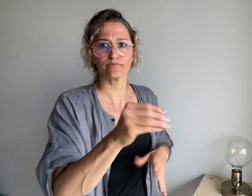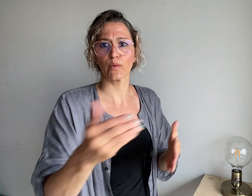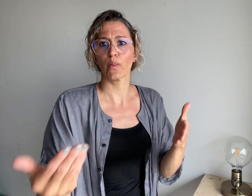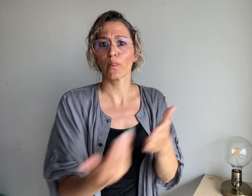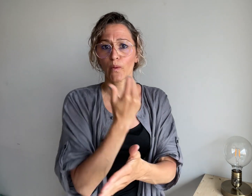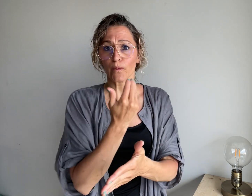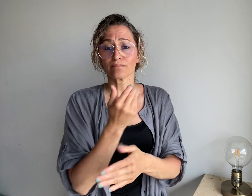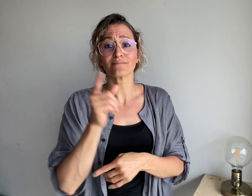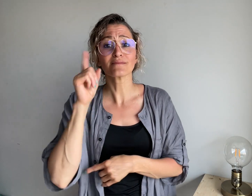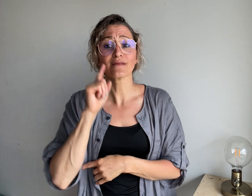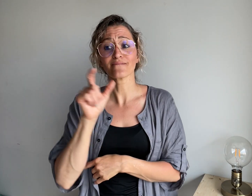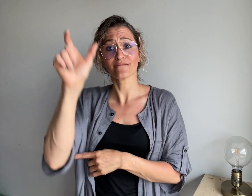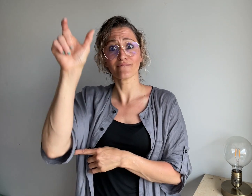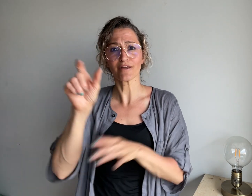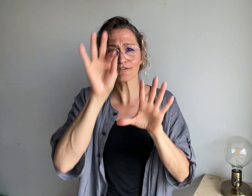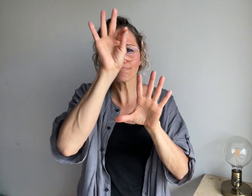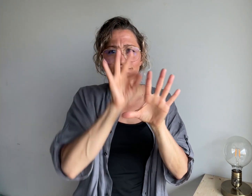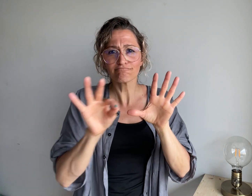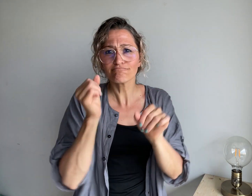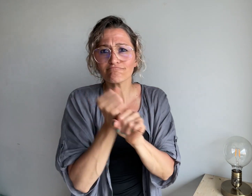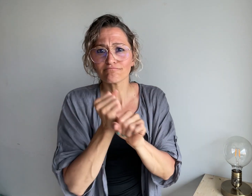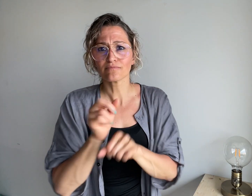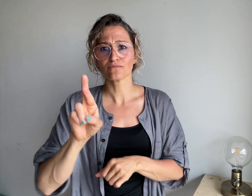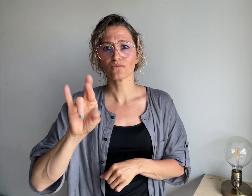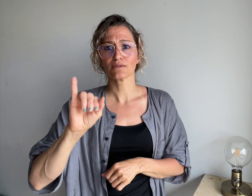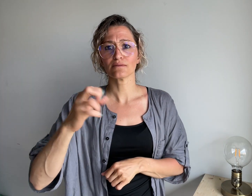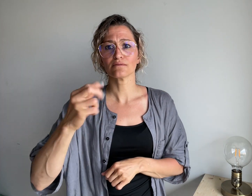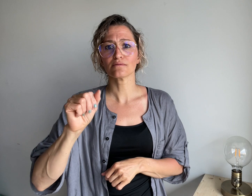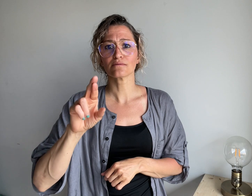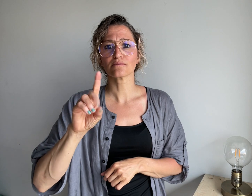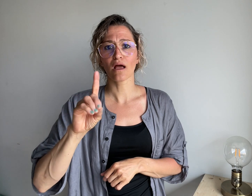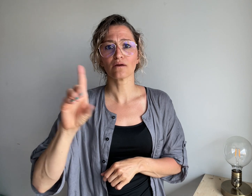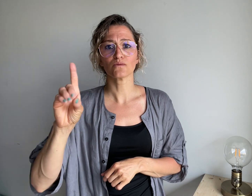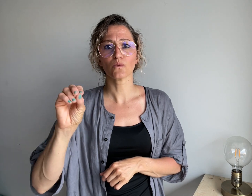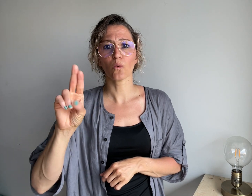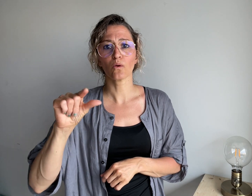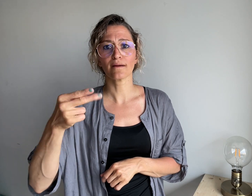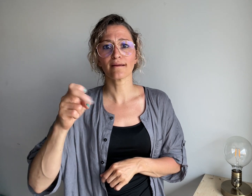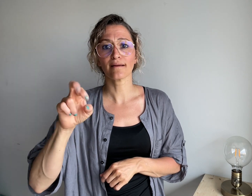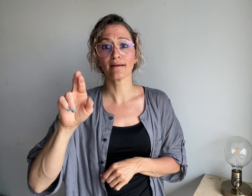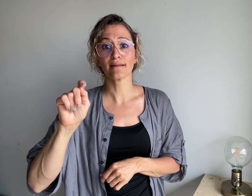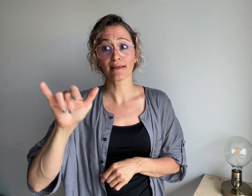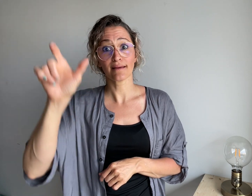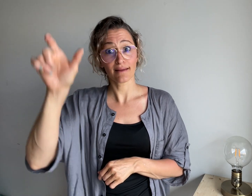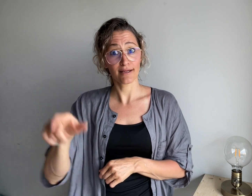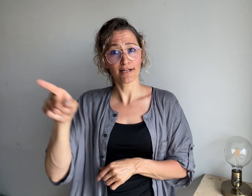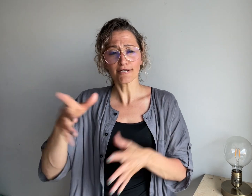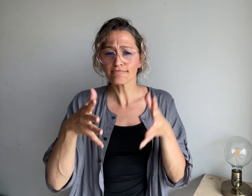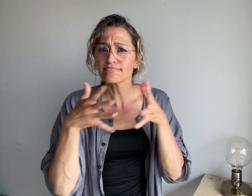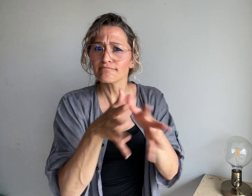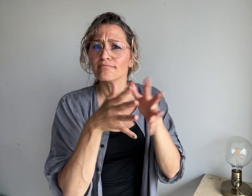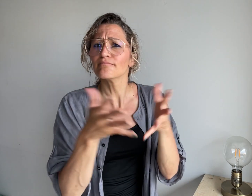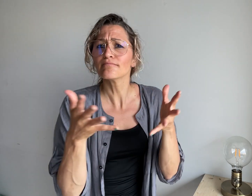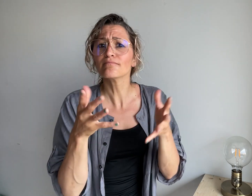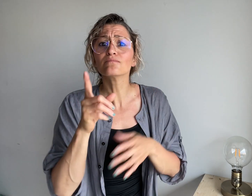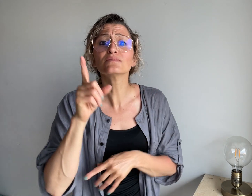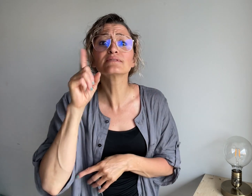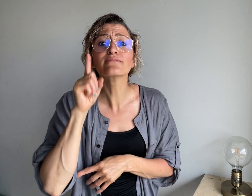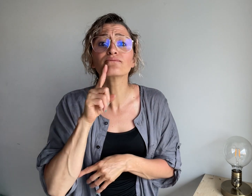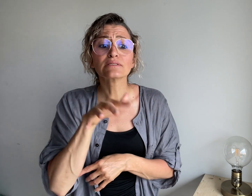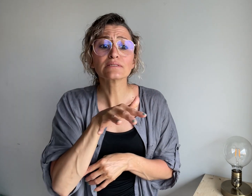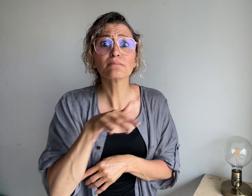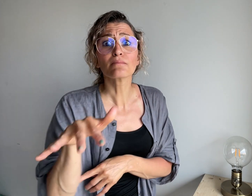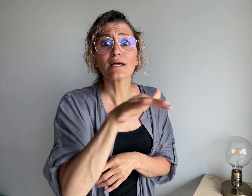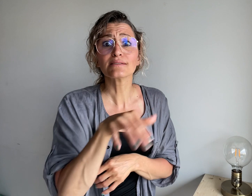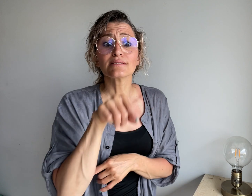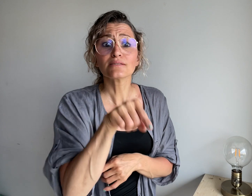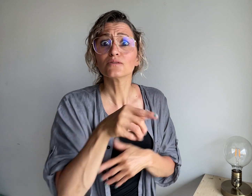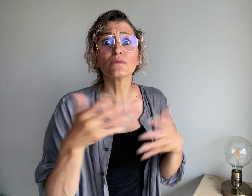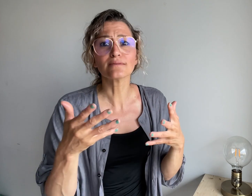Richard Dougherty explains, “A Deaf space is a multisensory